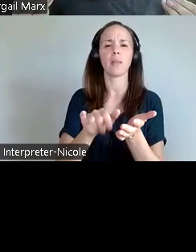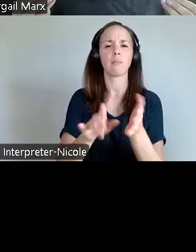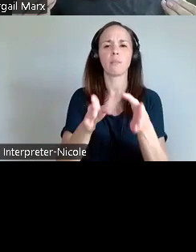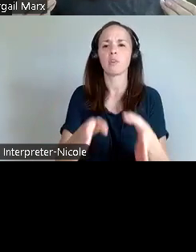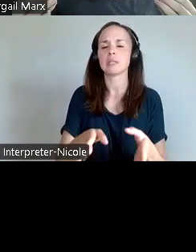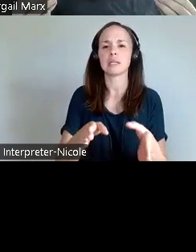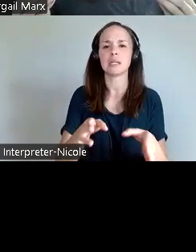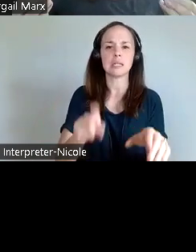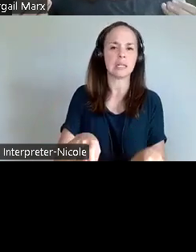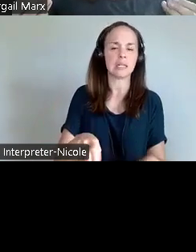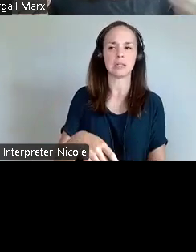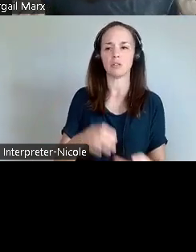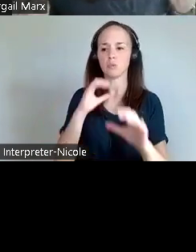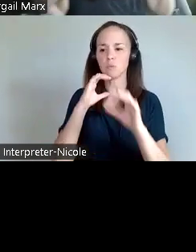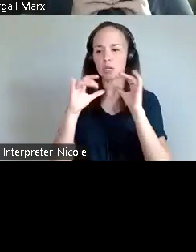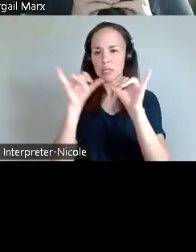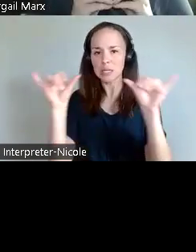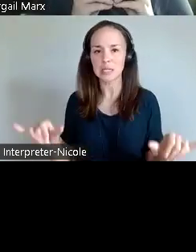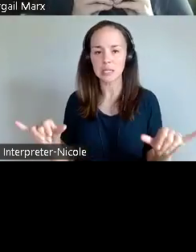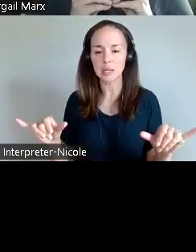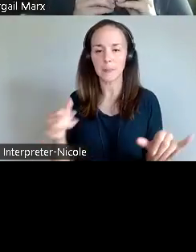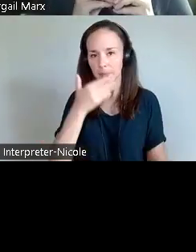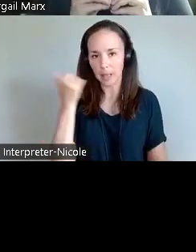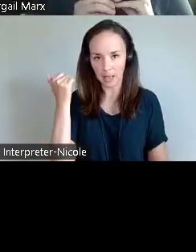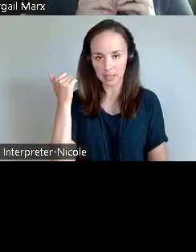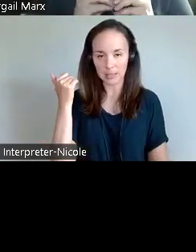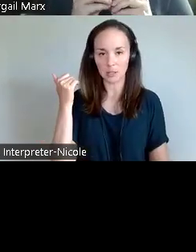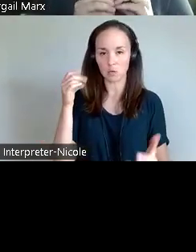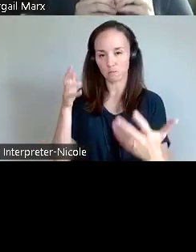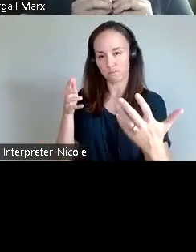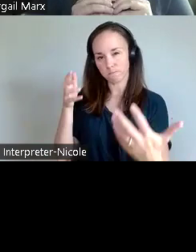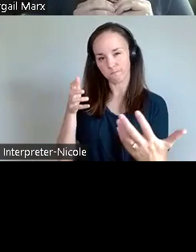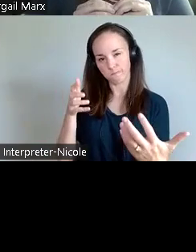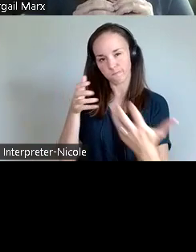features of the communication system, and matching those together dynamically to create something